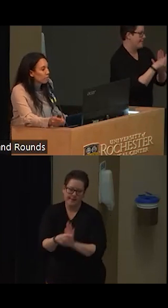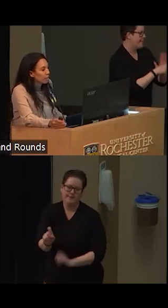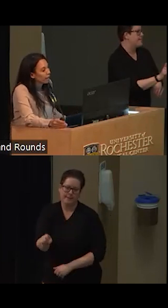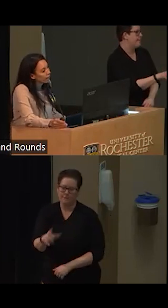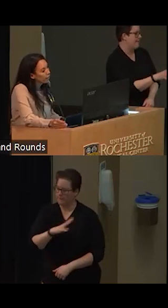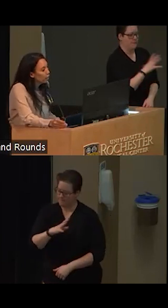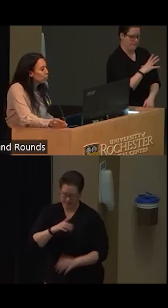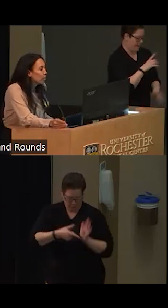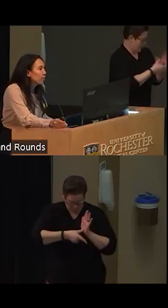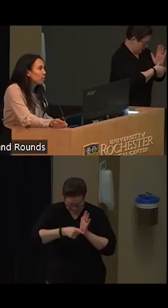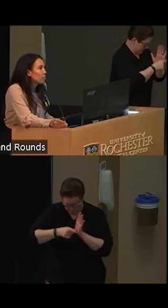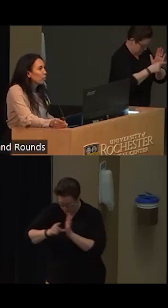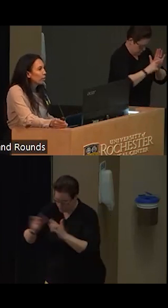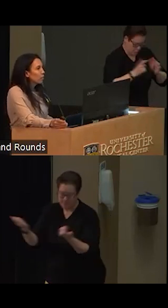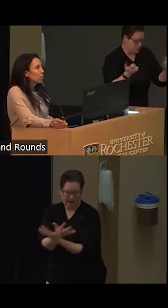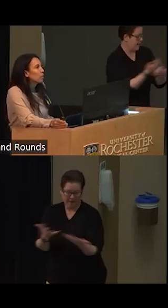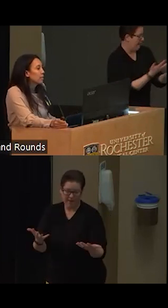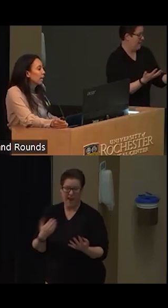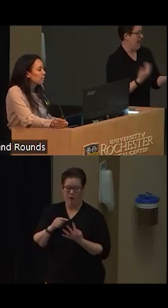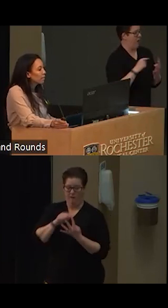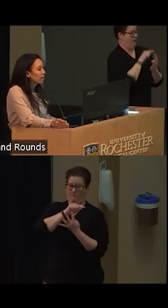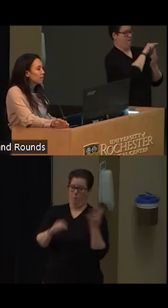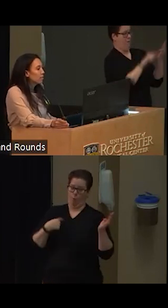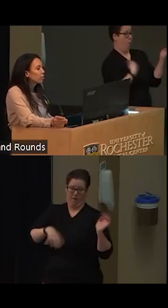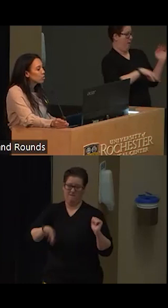everything so really there were four key components that came out of this and the